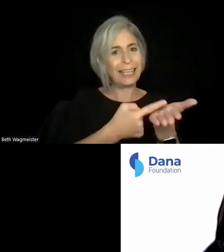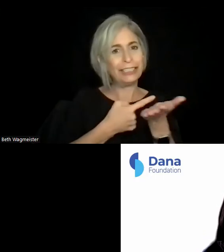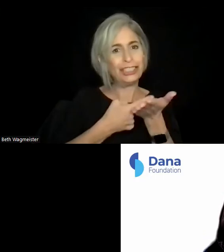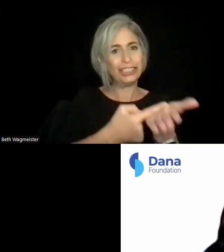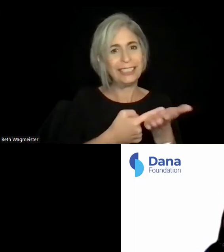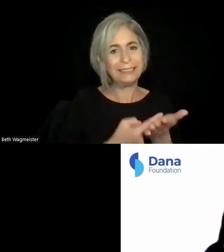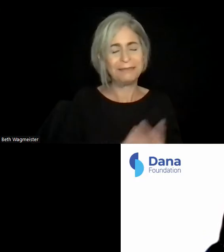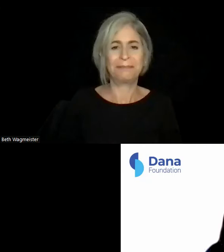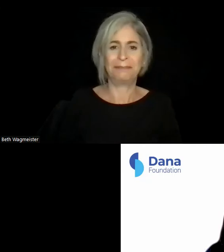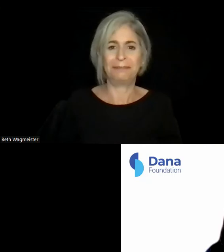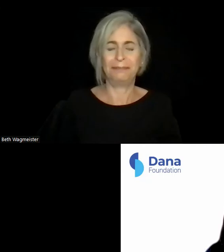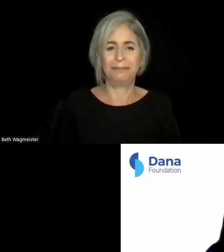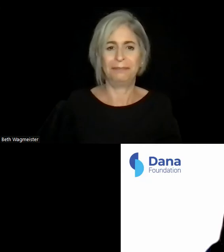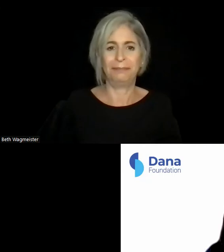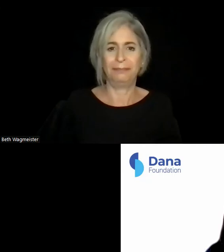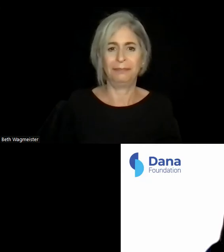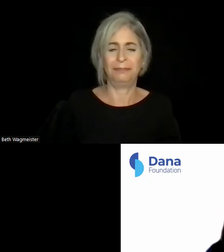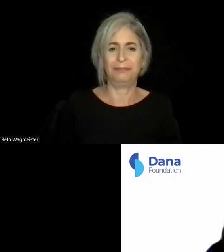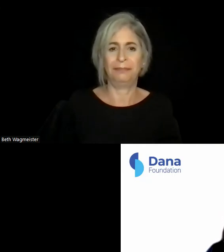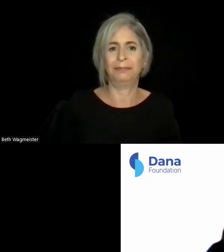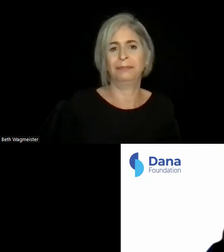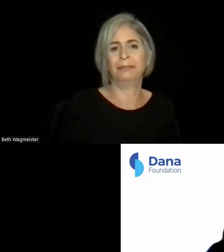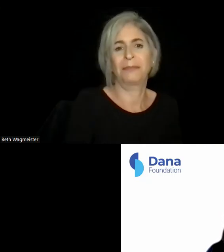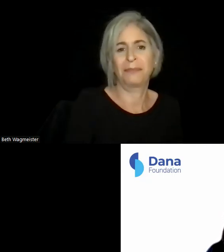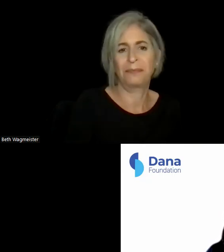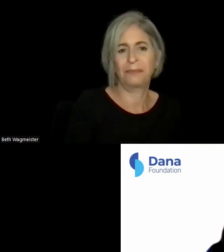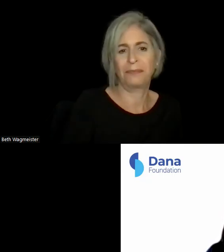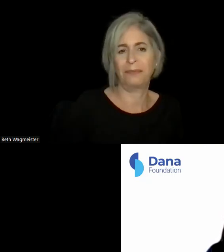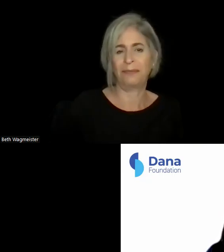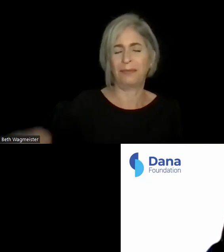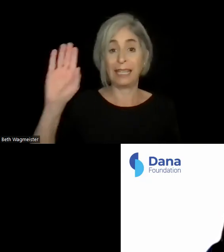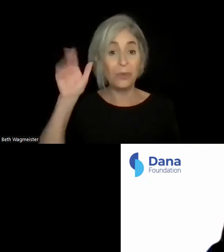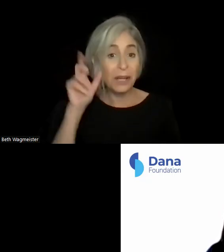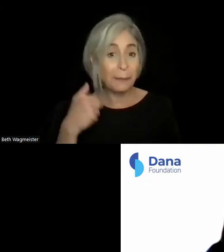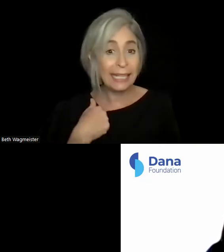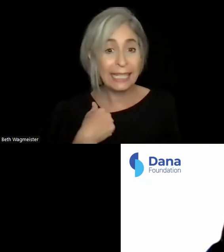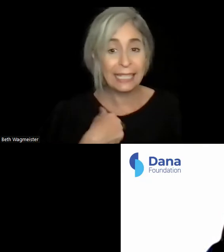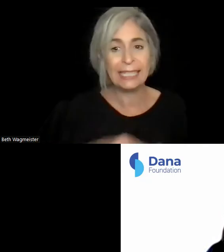open it up to the panelist who will comment and expand on